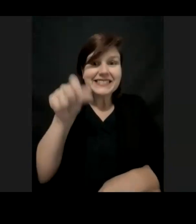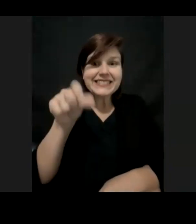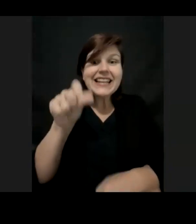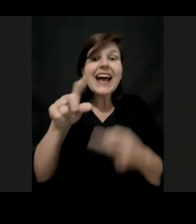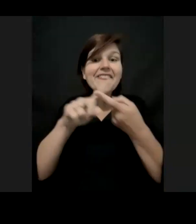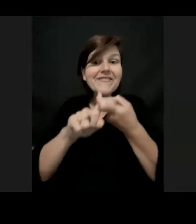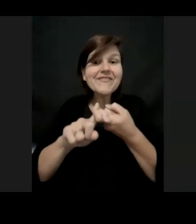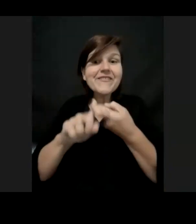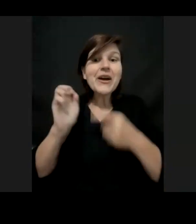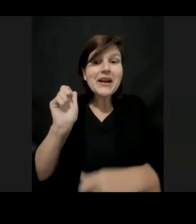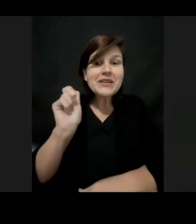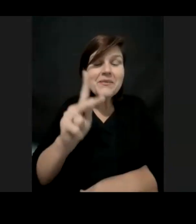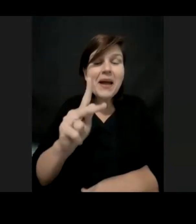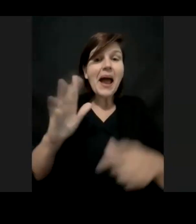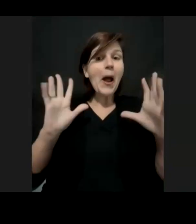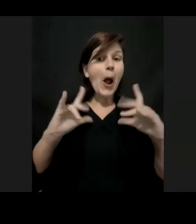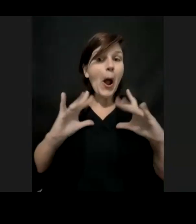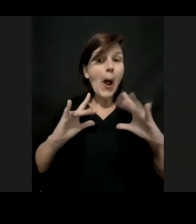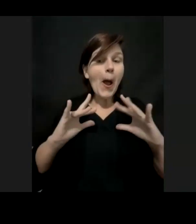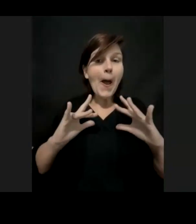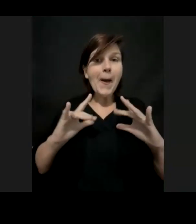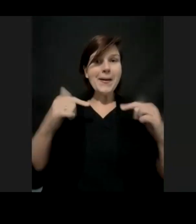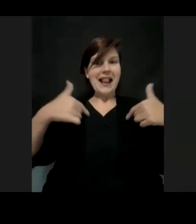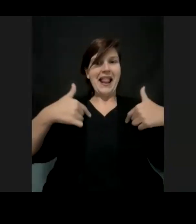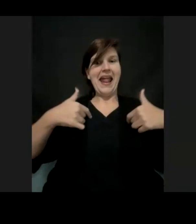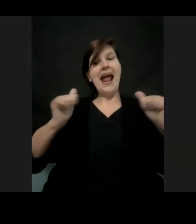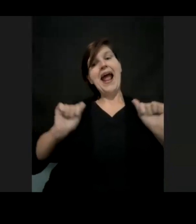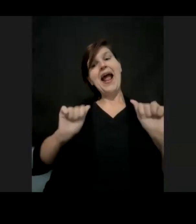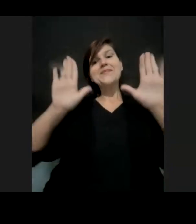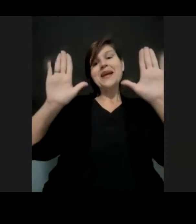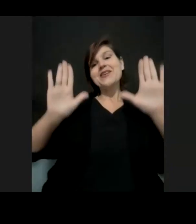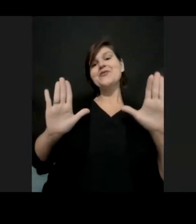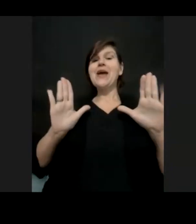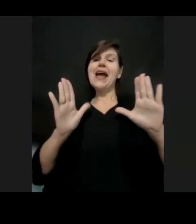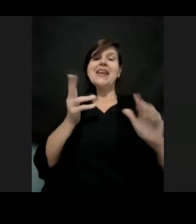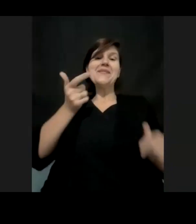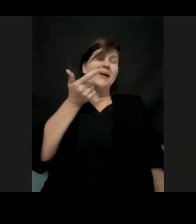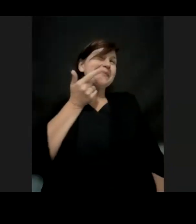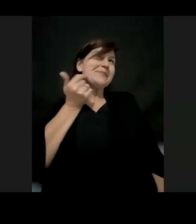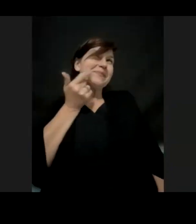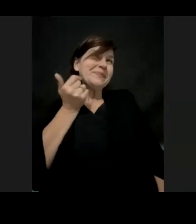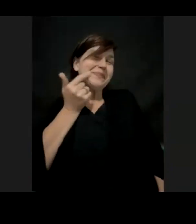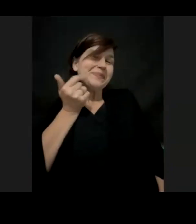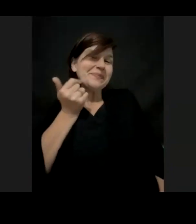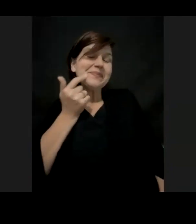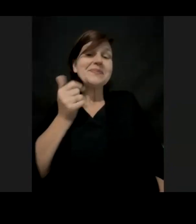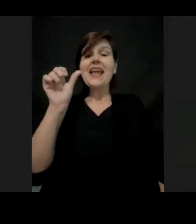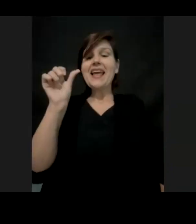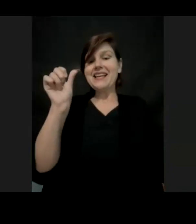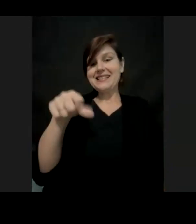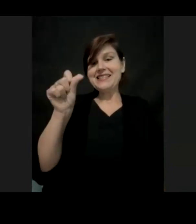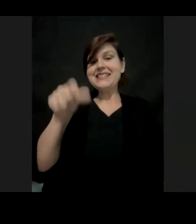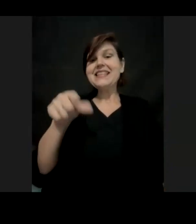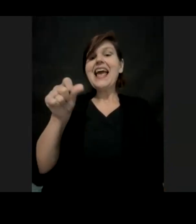Oh wow, is that because I'm incredible? Yes, it's because you're so incredible, Marvin.